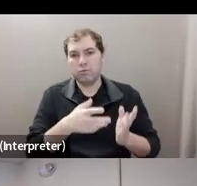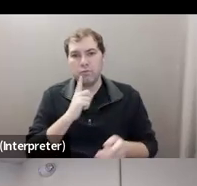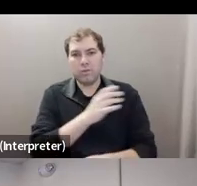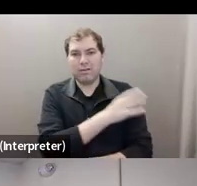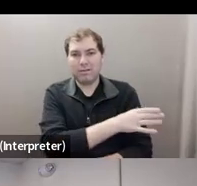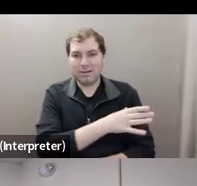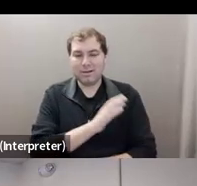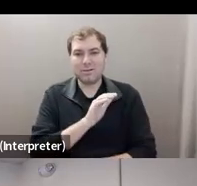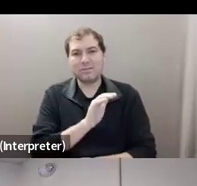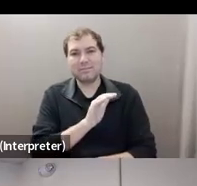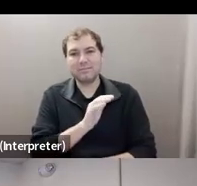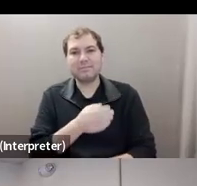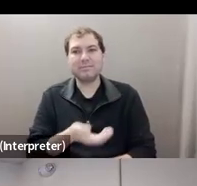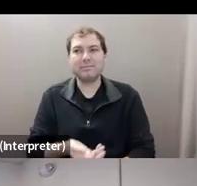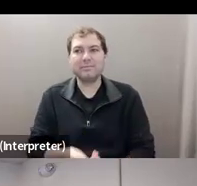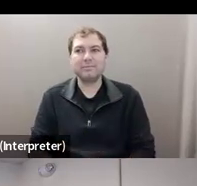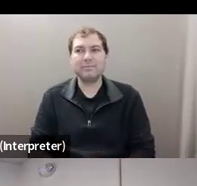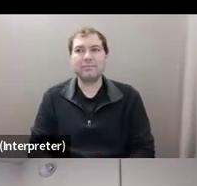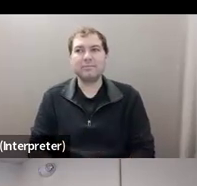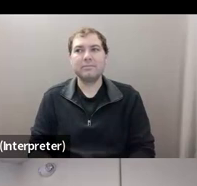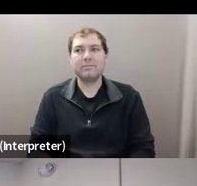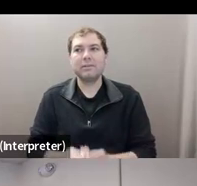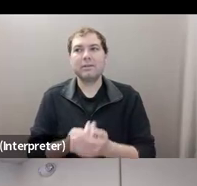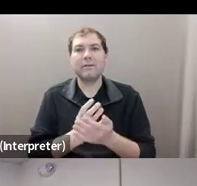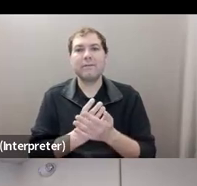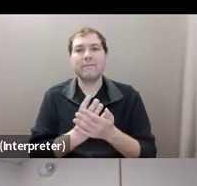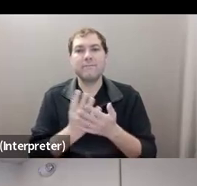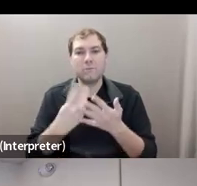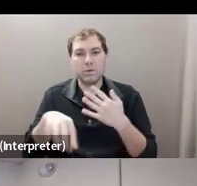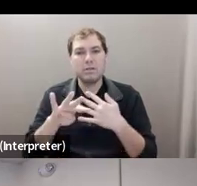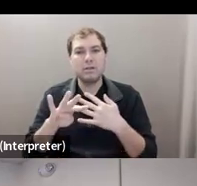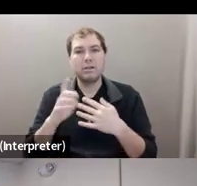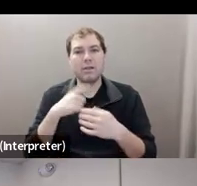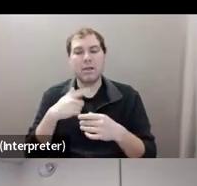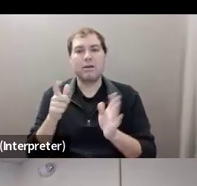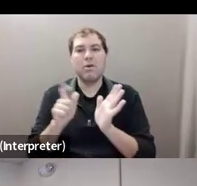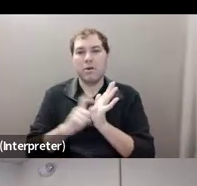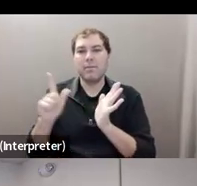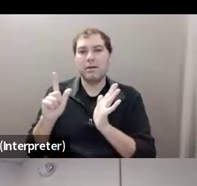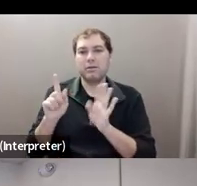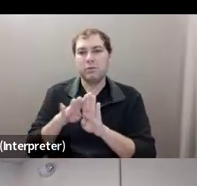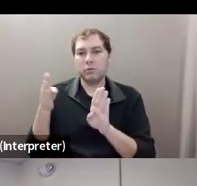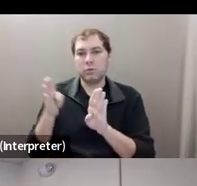Don Posh: and I told them about it. 4 weeks later they had an automatic opener Don Posh: on that door.